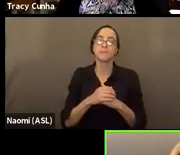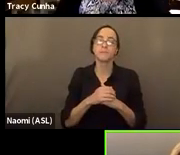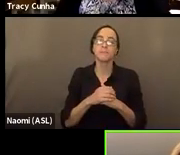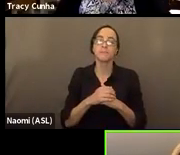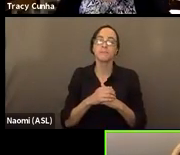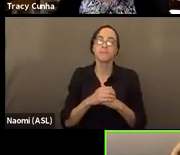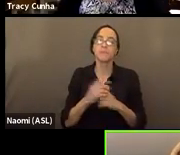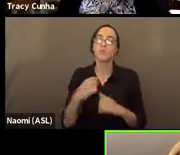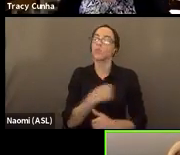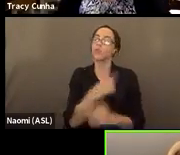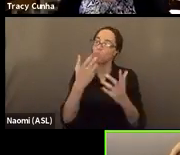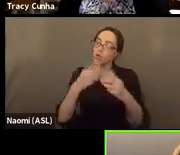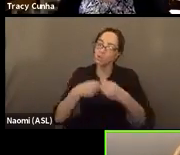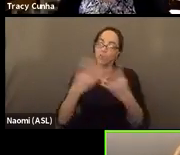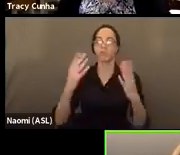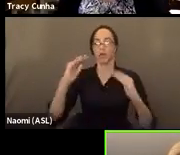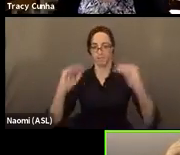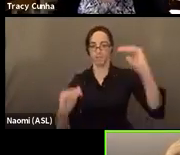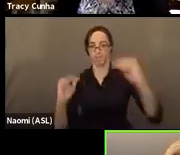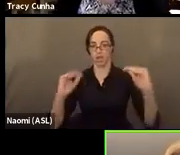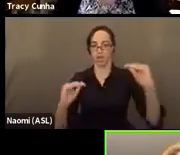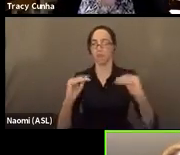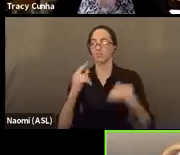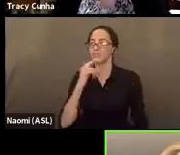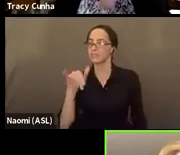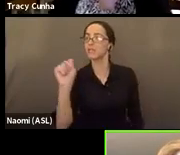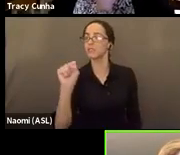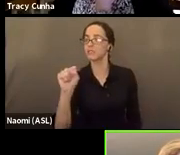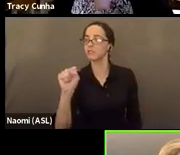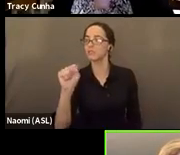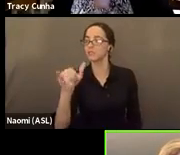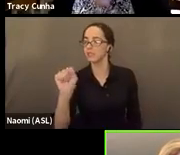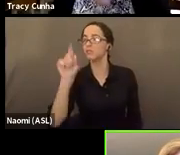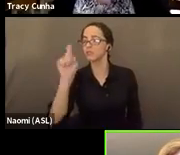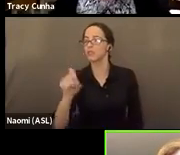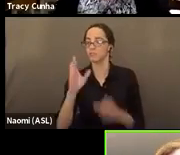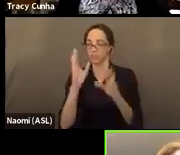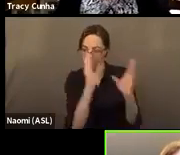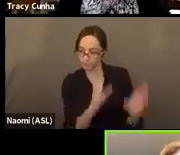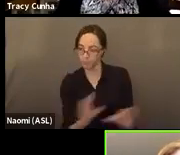you need to be prepared you need to be prepared you need to be prepared and have a plan but at the